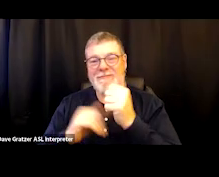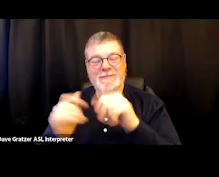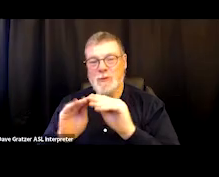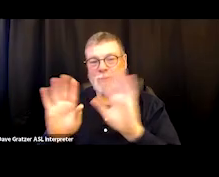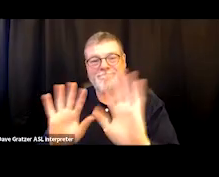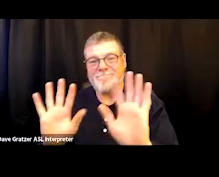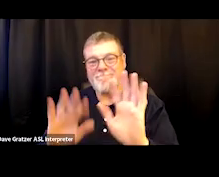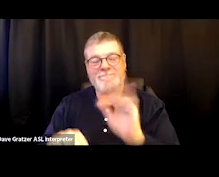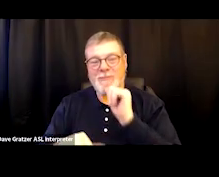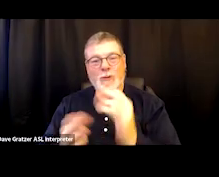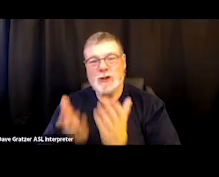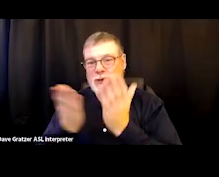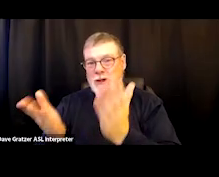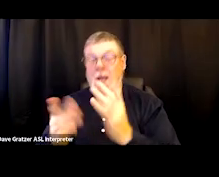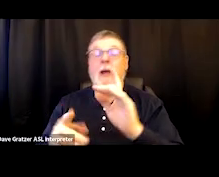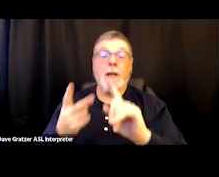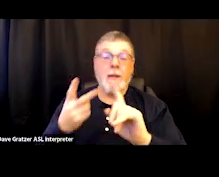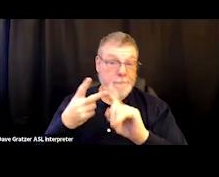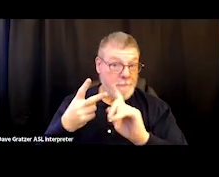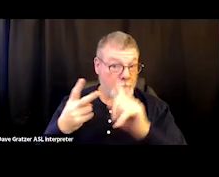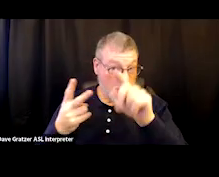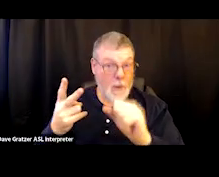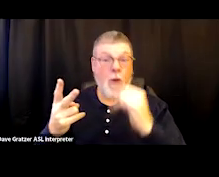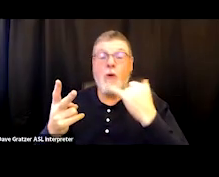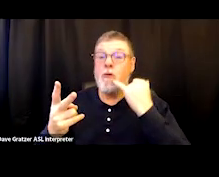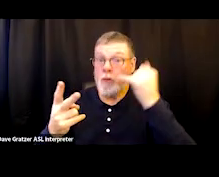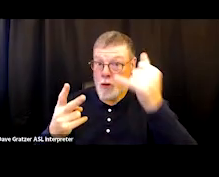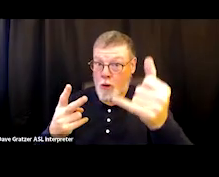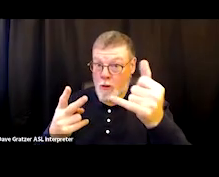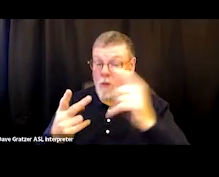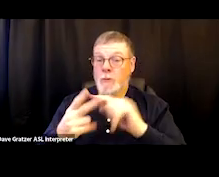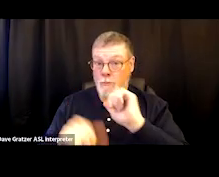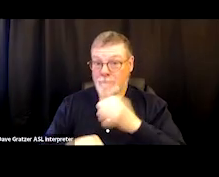You could also call Social Security to set someone's protective filing date.